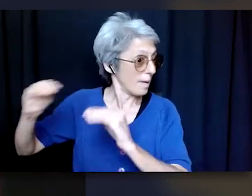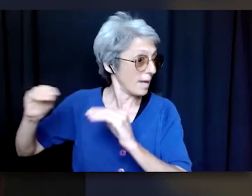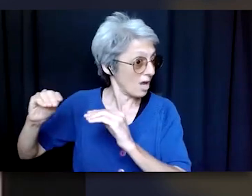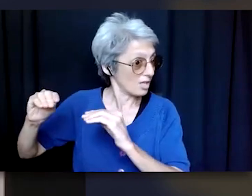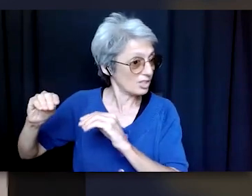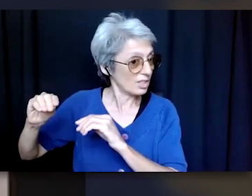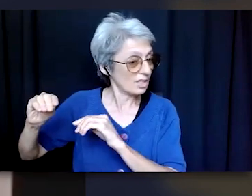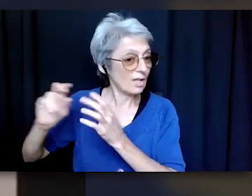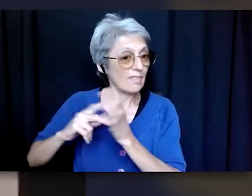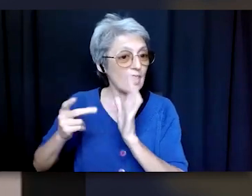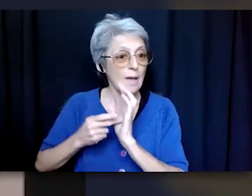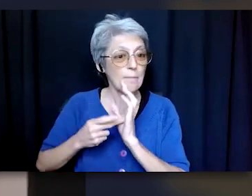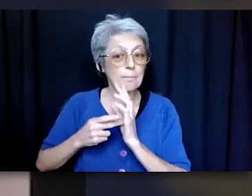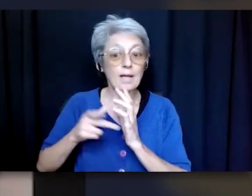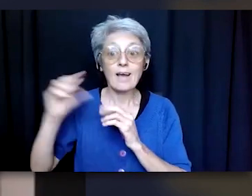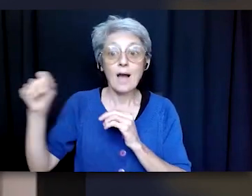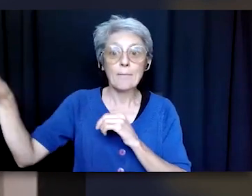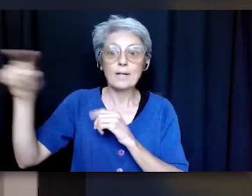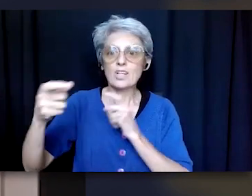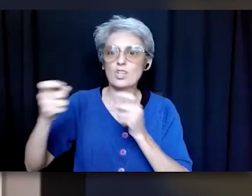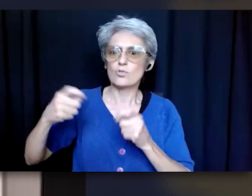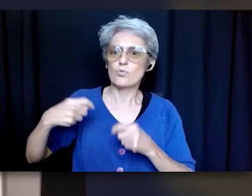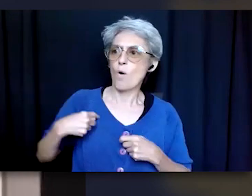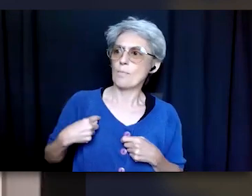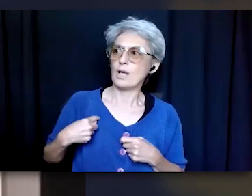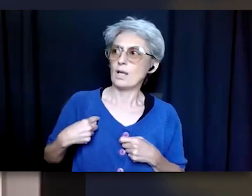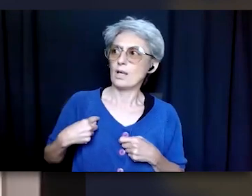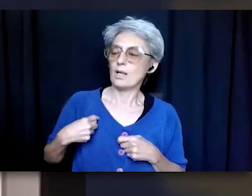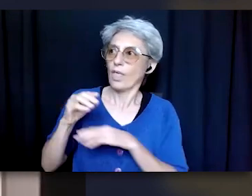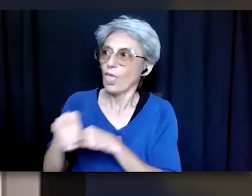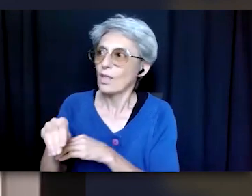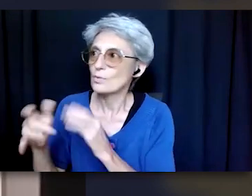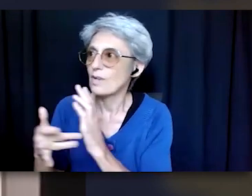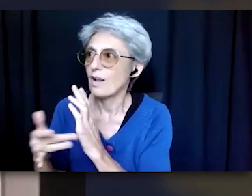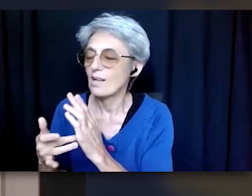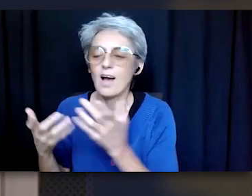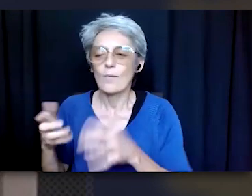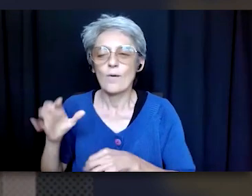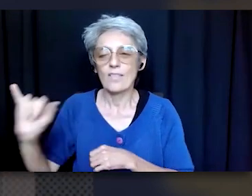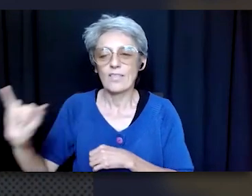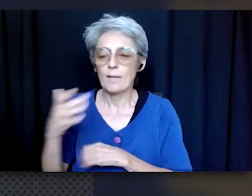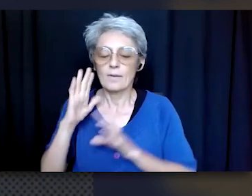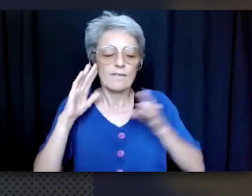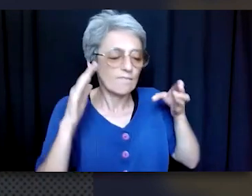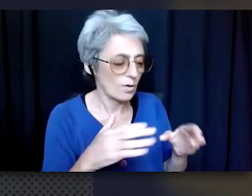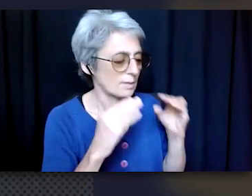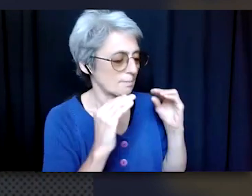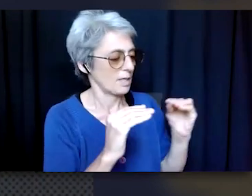to the vendors, and I don’t want to do that. How many of you are familiar with the Algorithmic